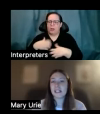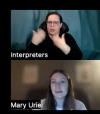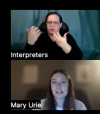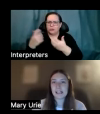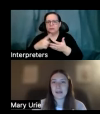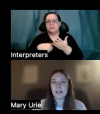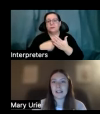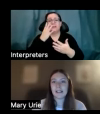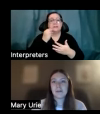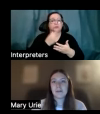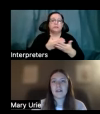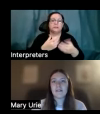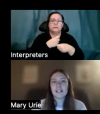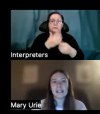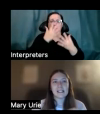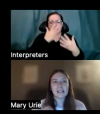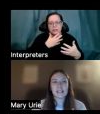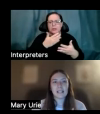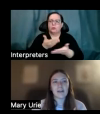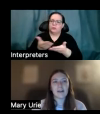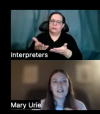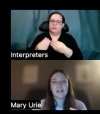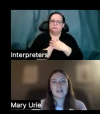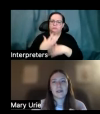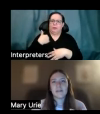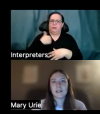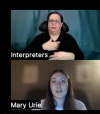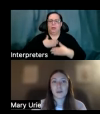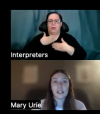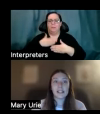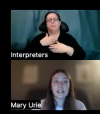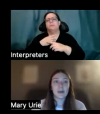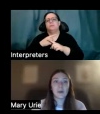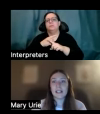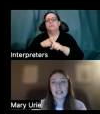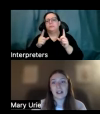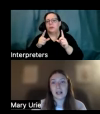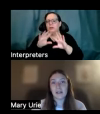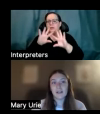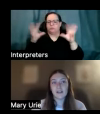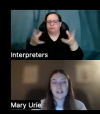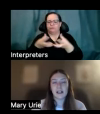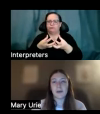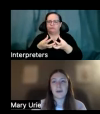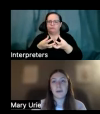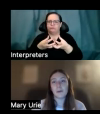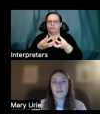things that make us happy. But all of these things come together to give us a story that we can tell others to help move